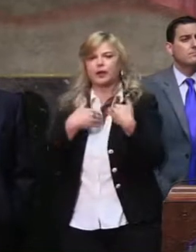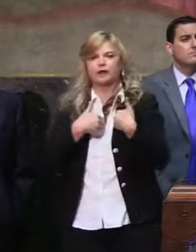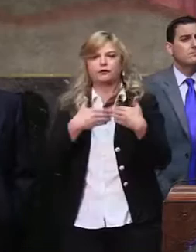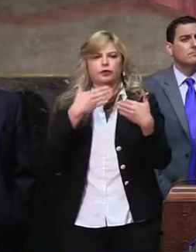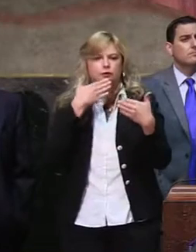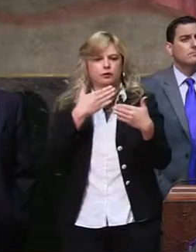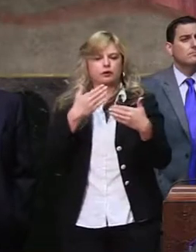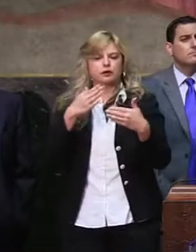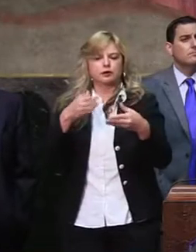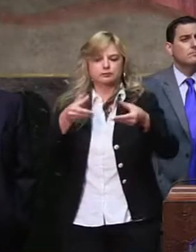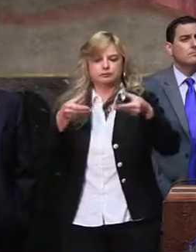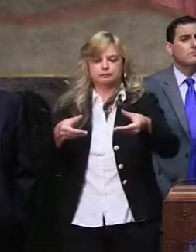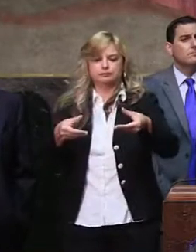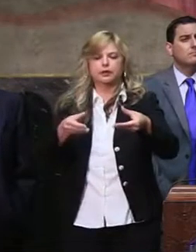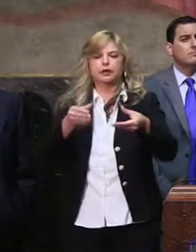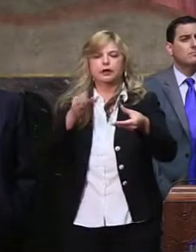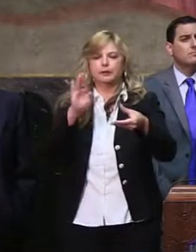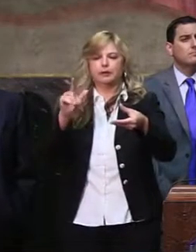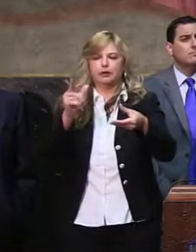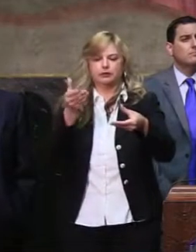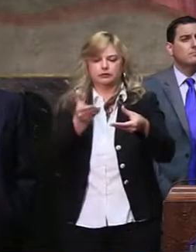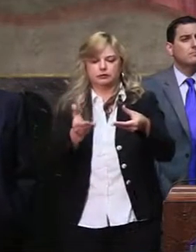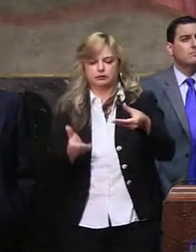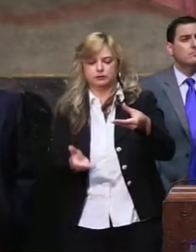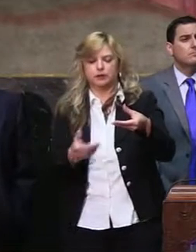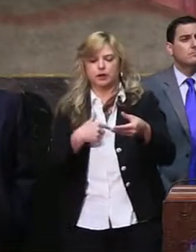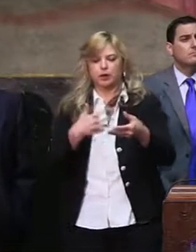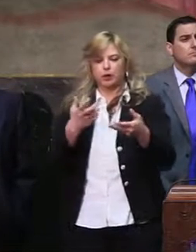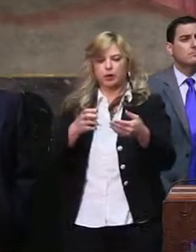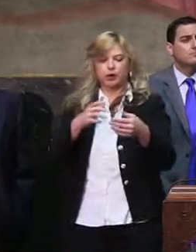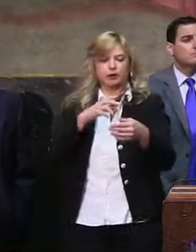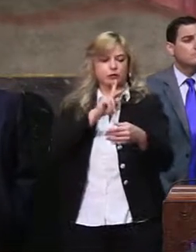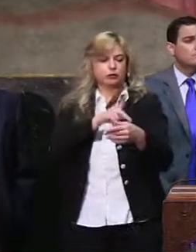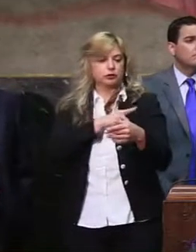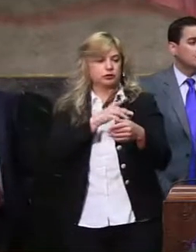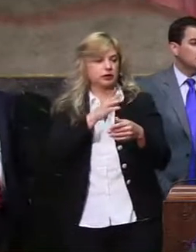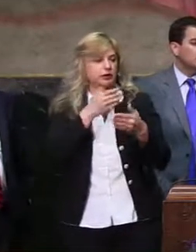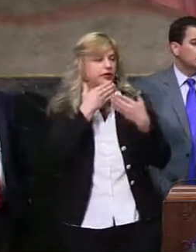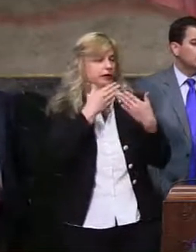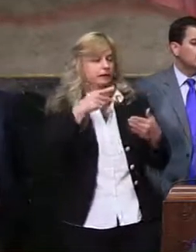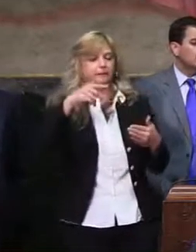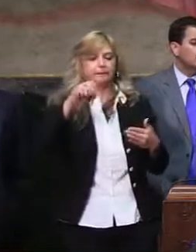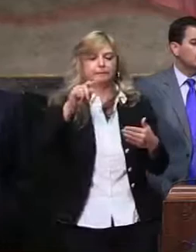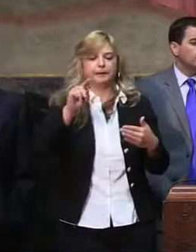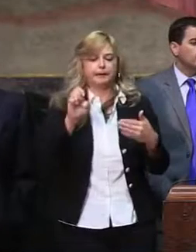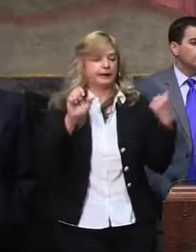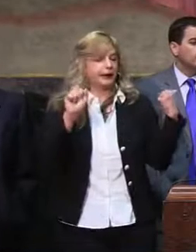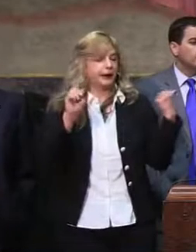want a personal fact director peanuts Bible they are from Louisiana District